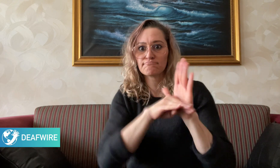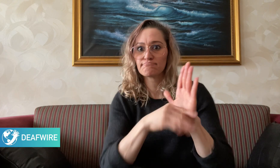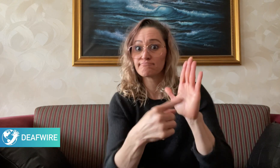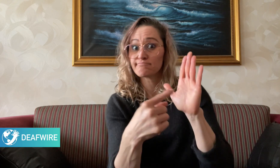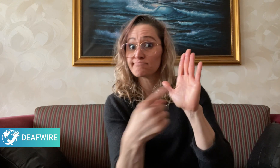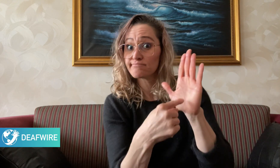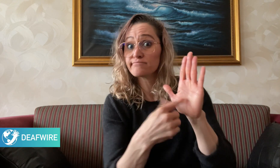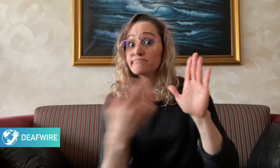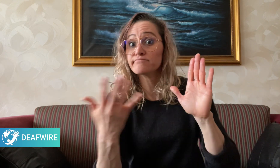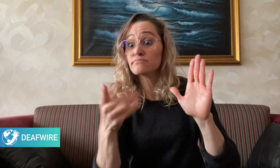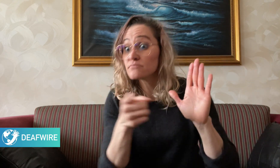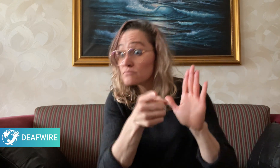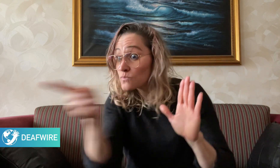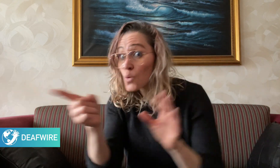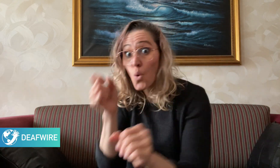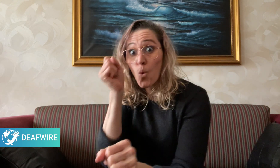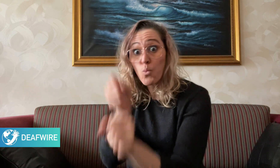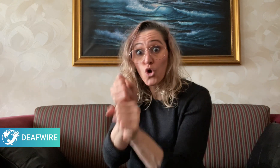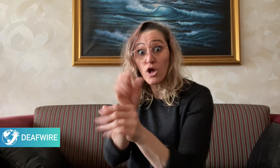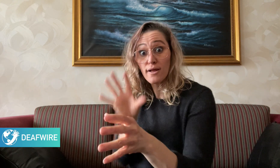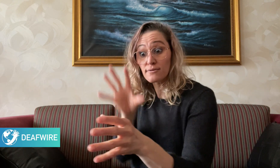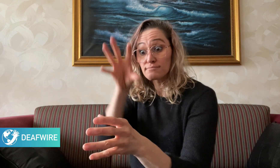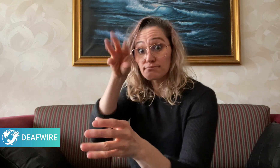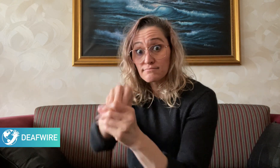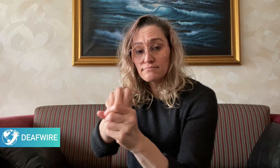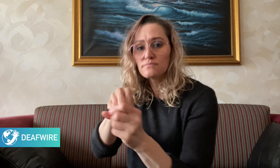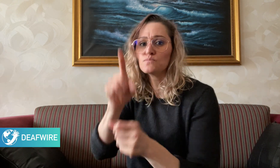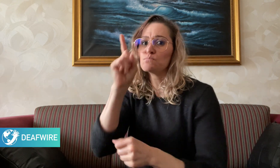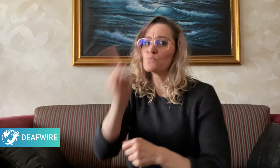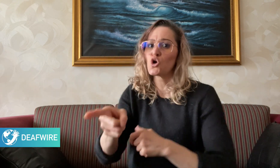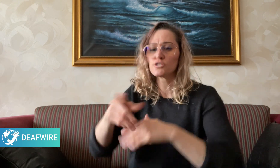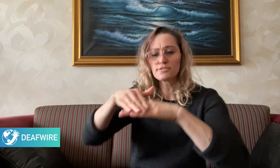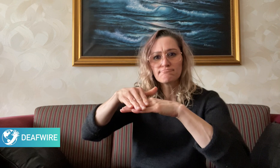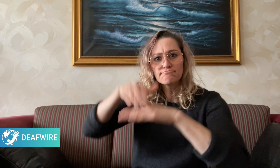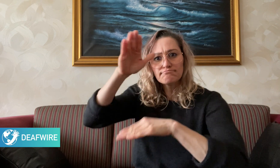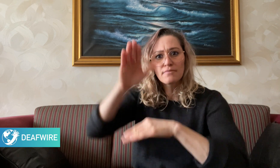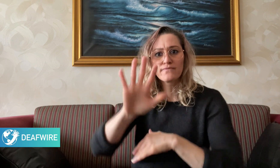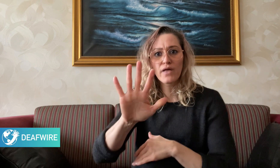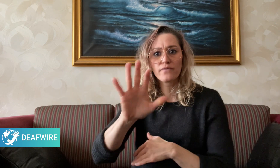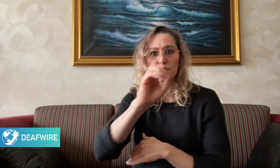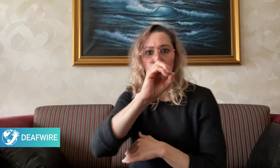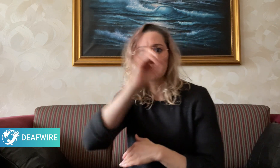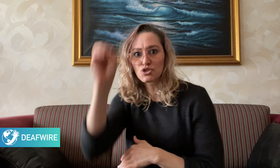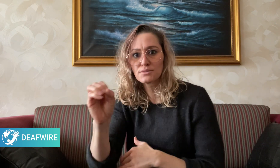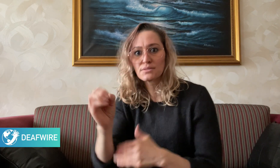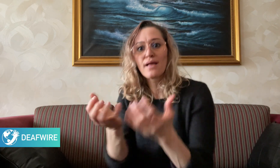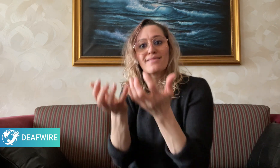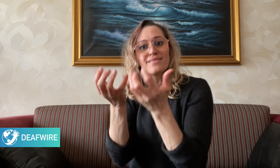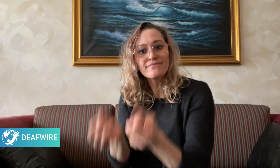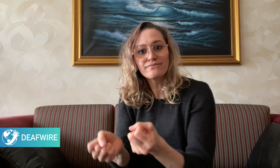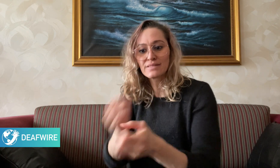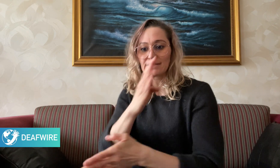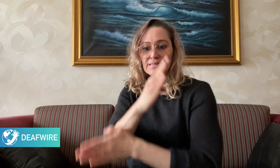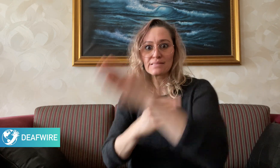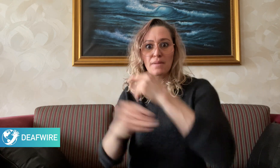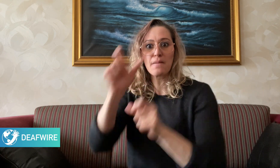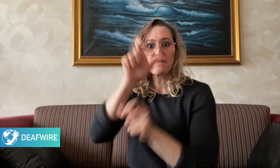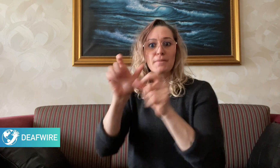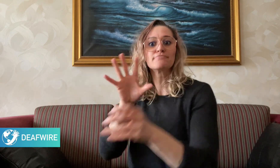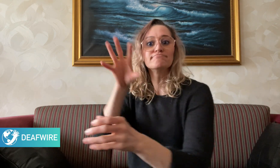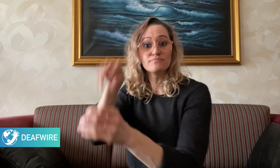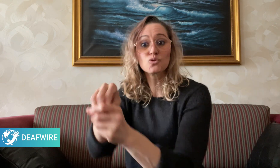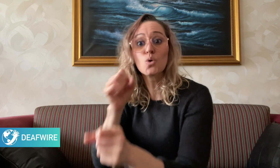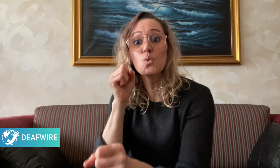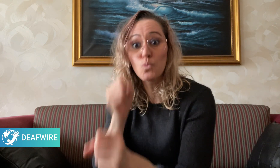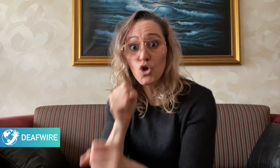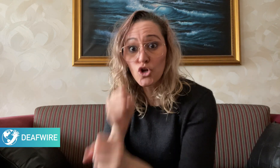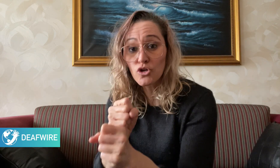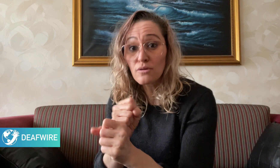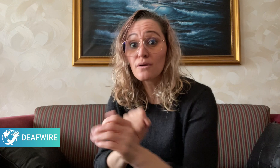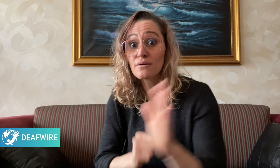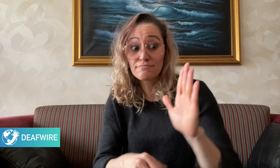at least 5% of their employees with disabilities.